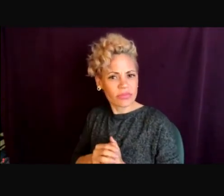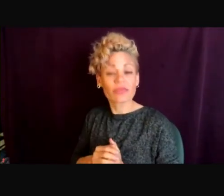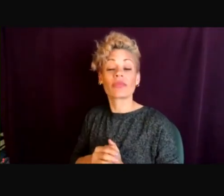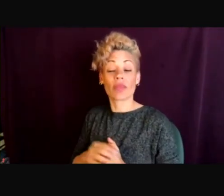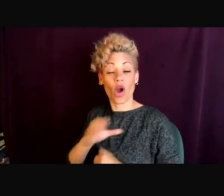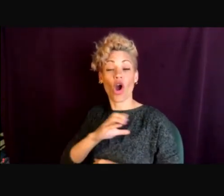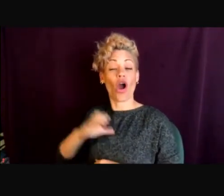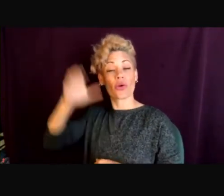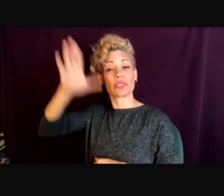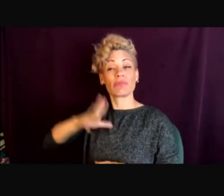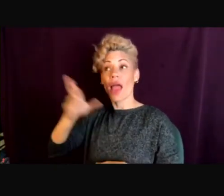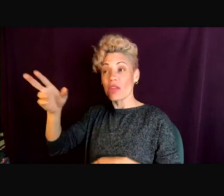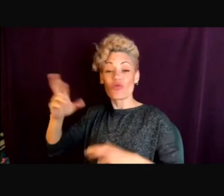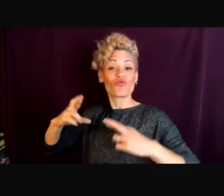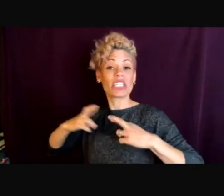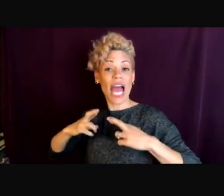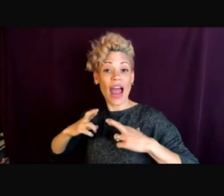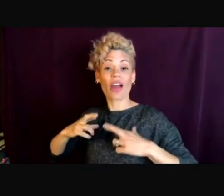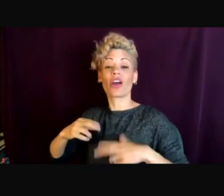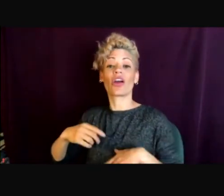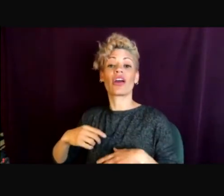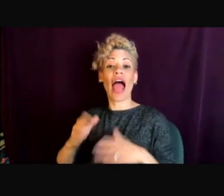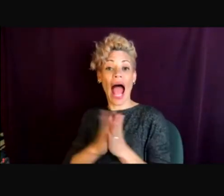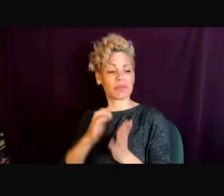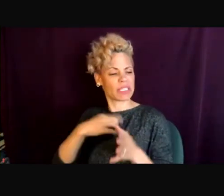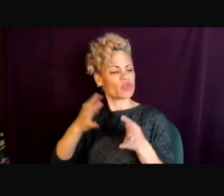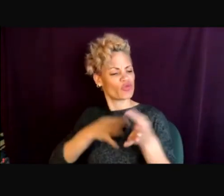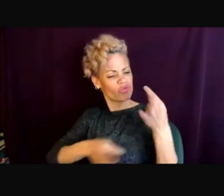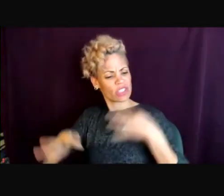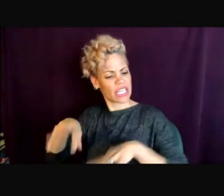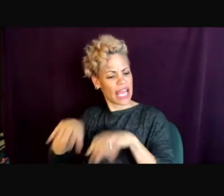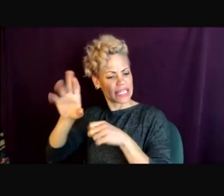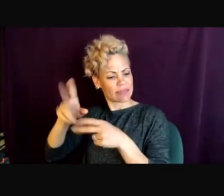and I ran and was easily elected.